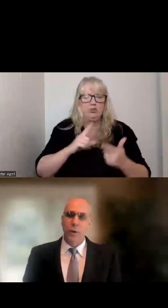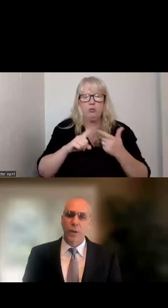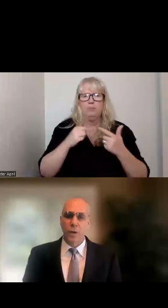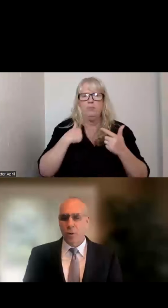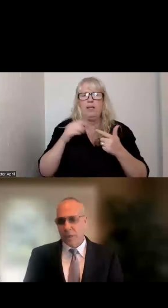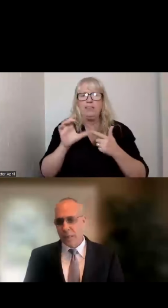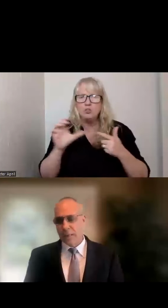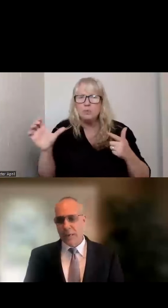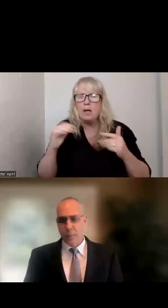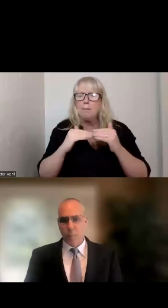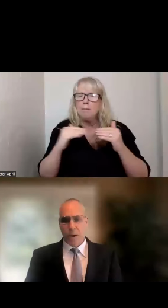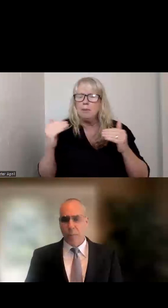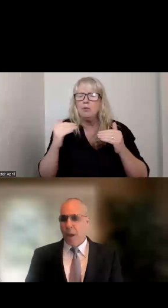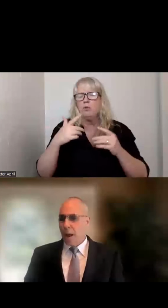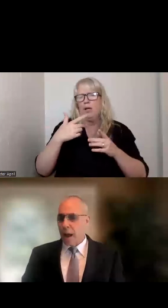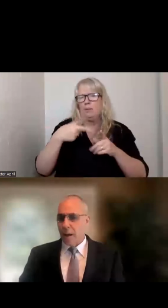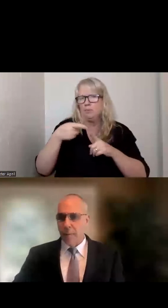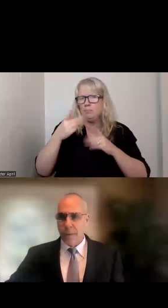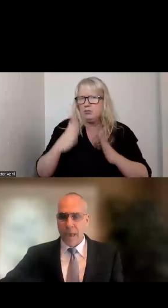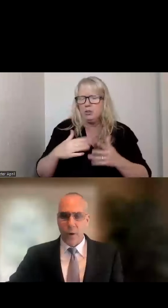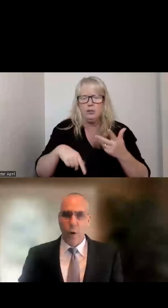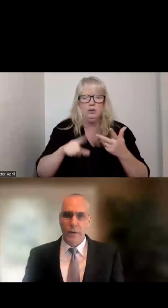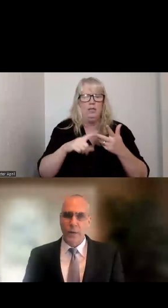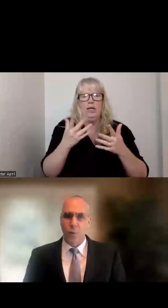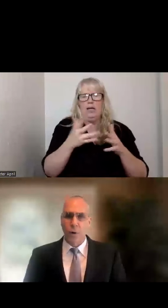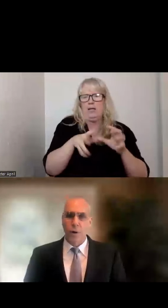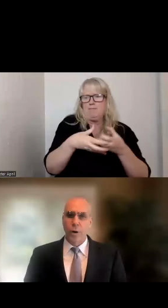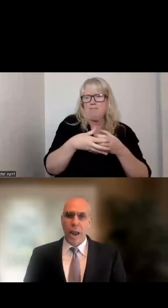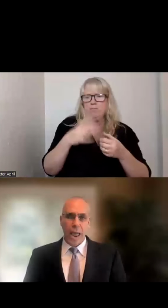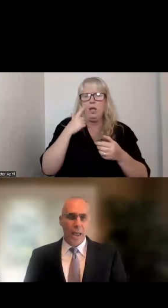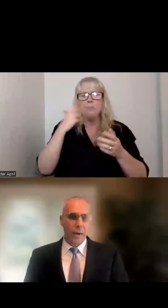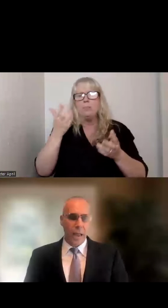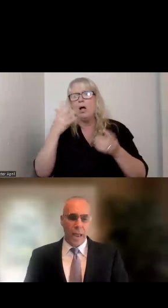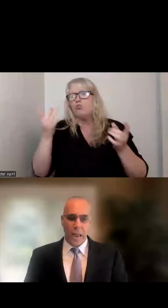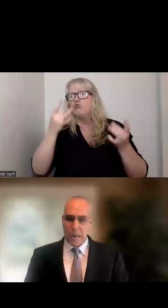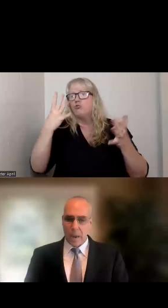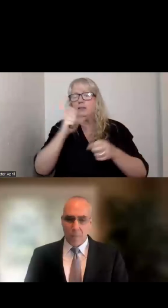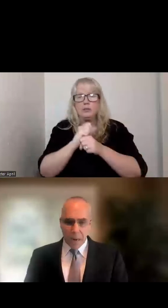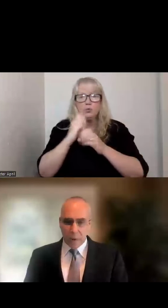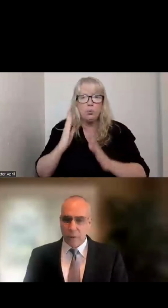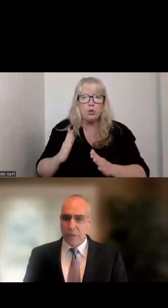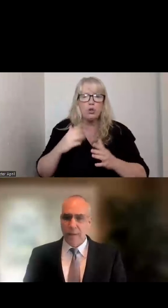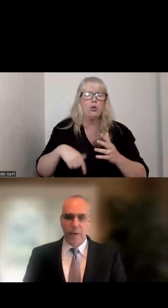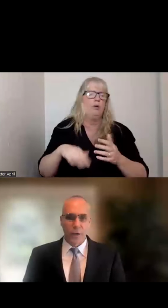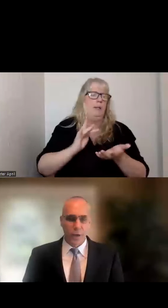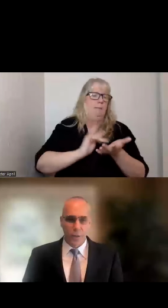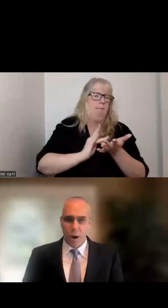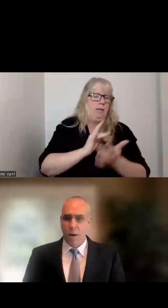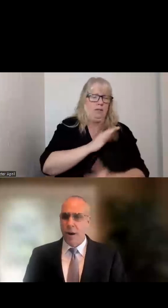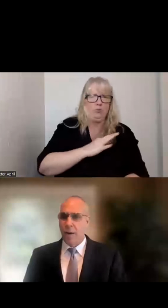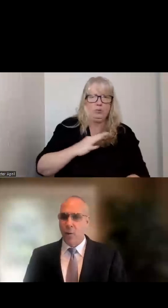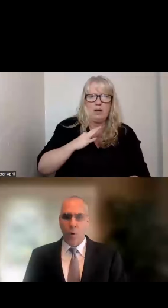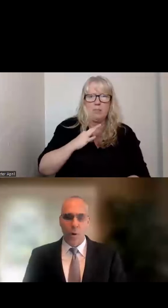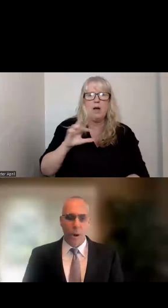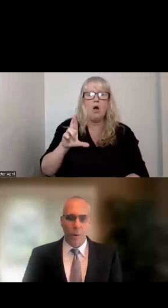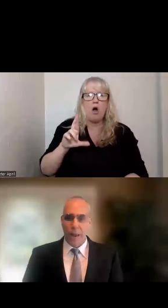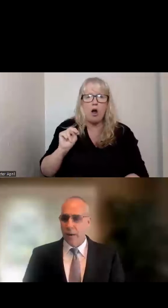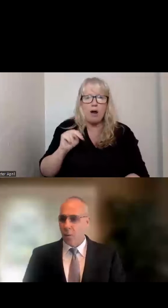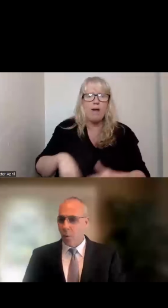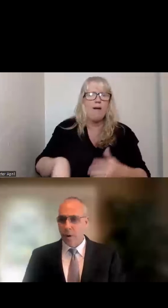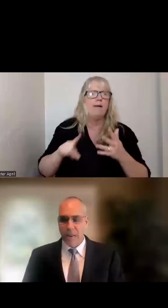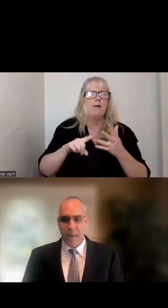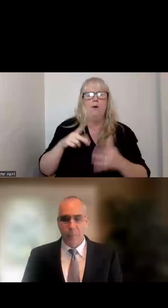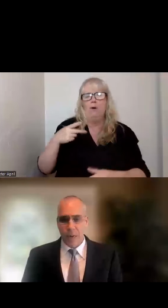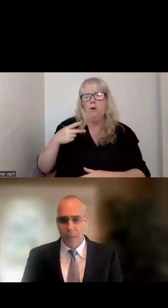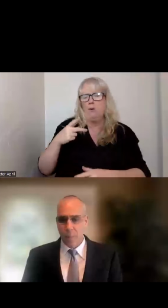SPECIALIST AND YOU CAN SEE TEAMS MADE UP OF MEDICAL STAFF OR RN OR PARAMEDIC OR EMT.